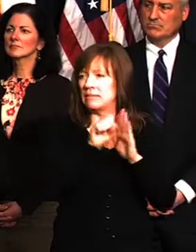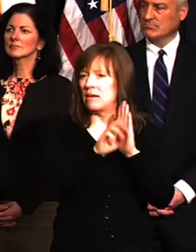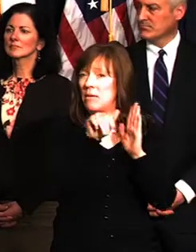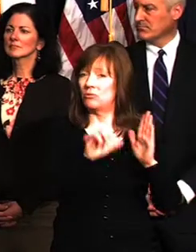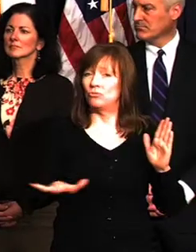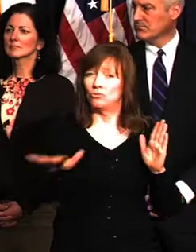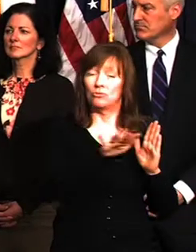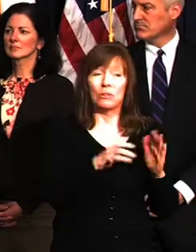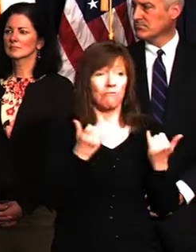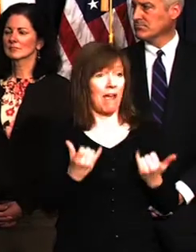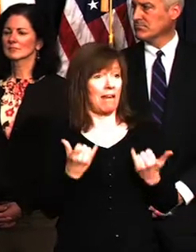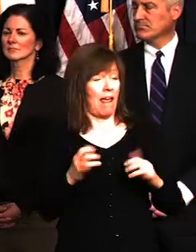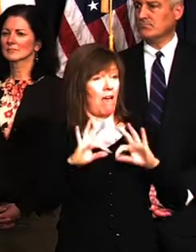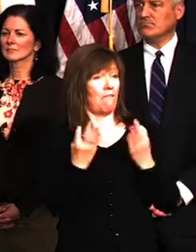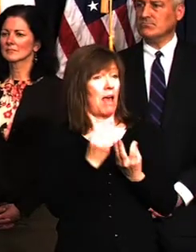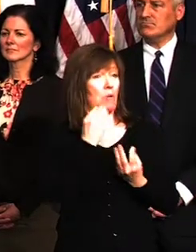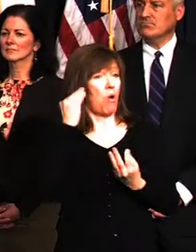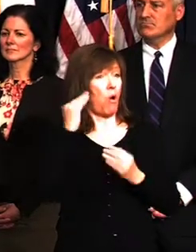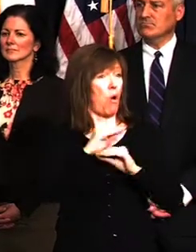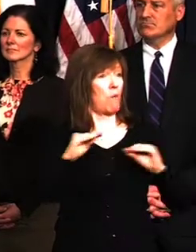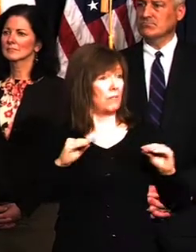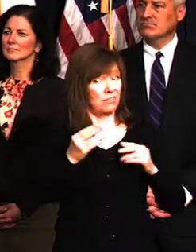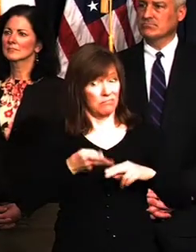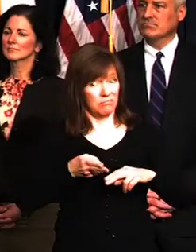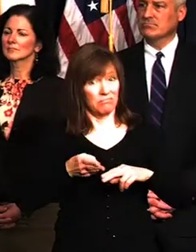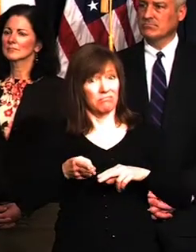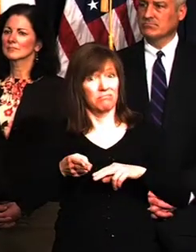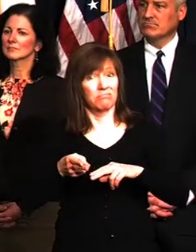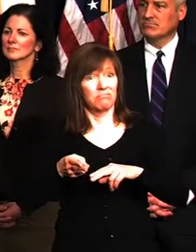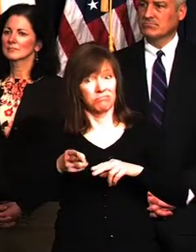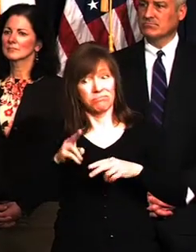homelessness has actually been falling nationally, it's been increasing in Massachusetts to the